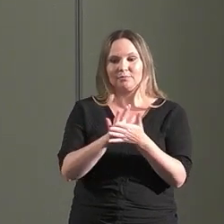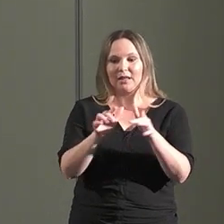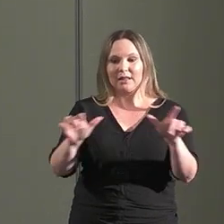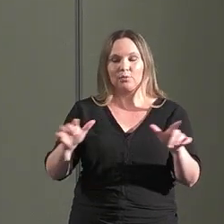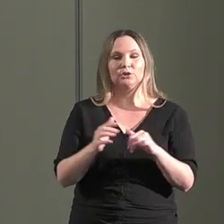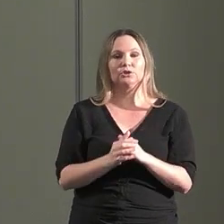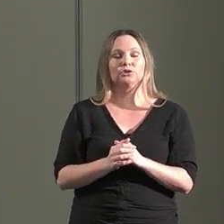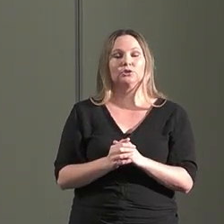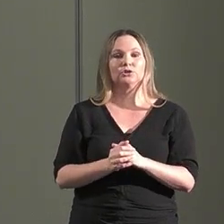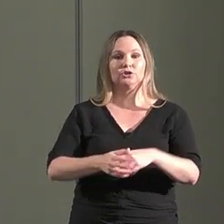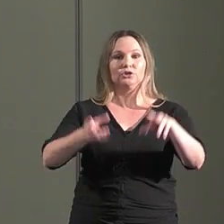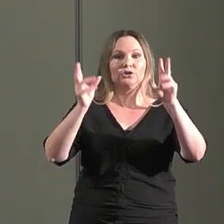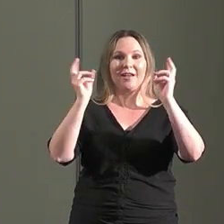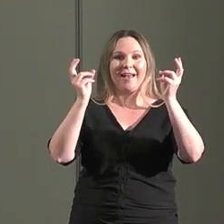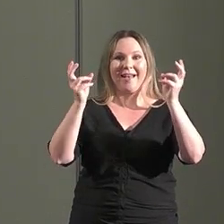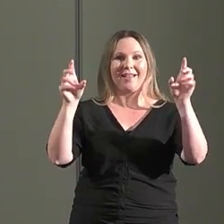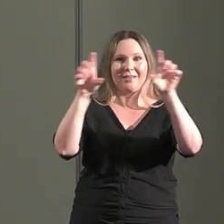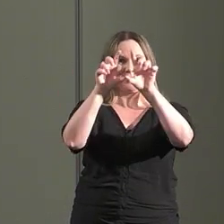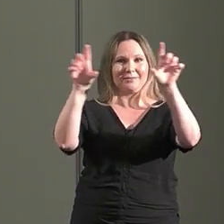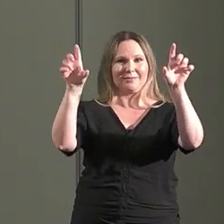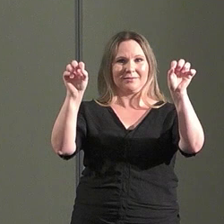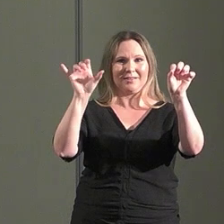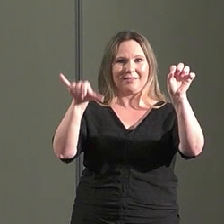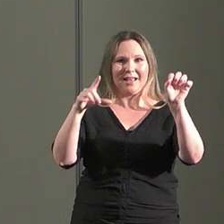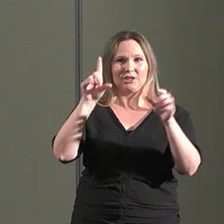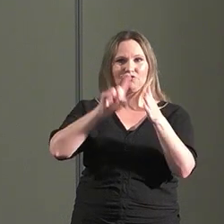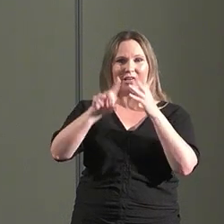Headings this is checking whether a heading is present.